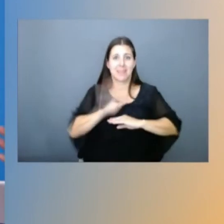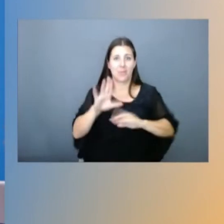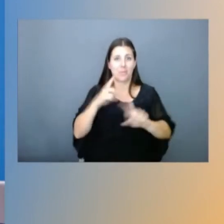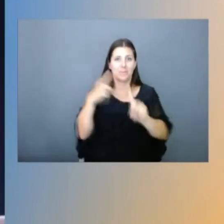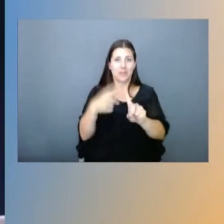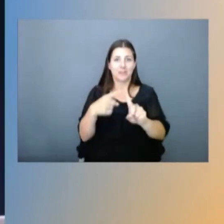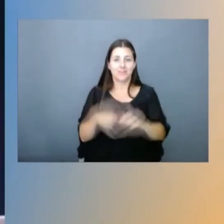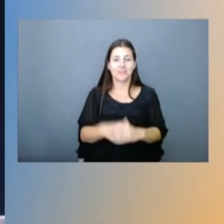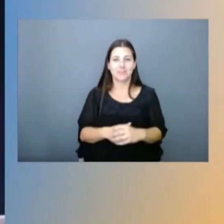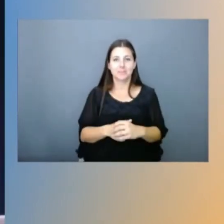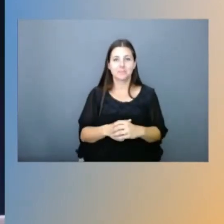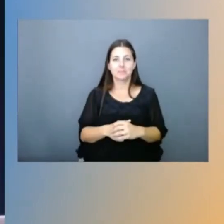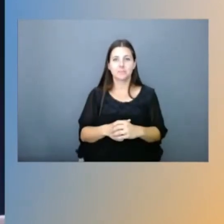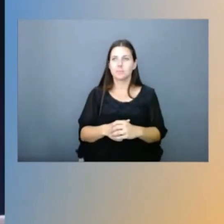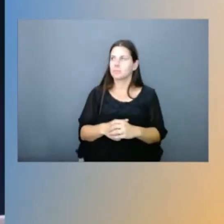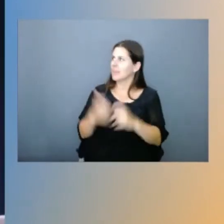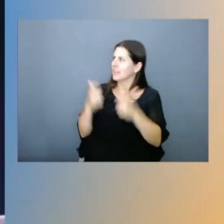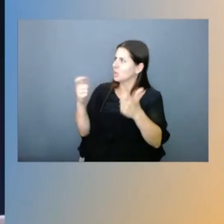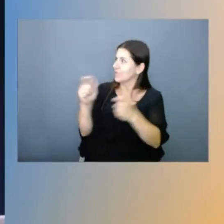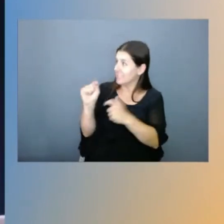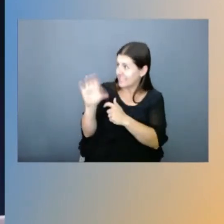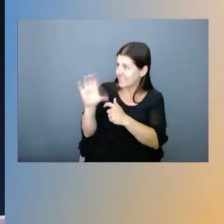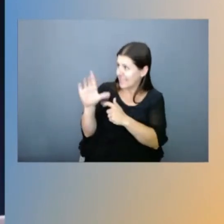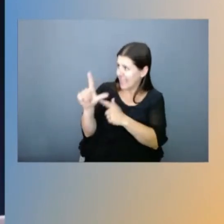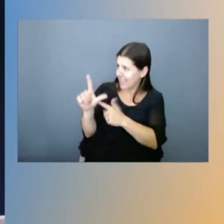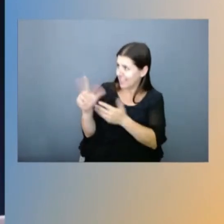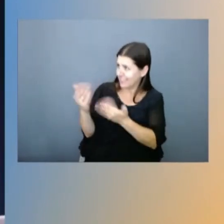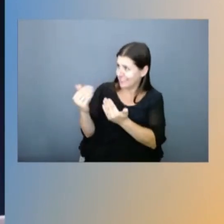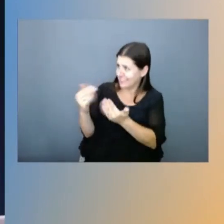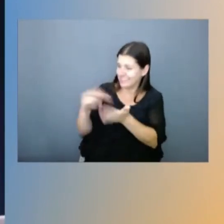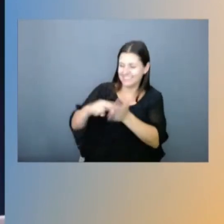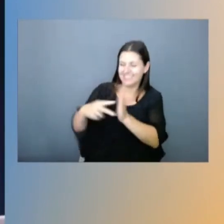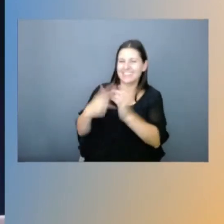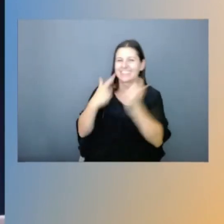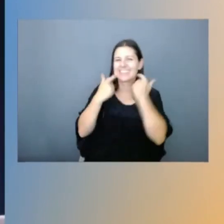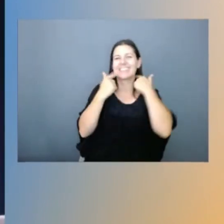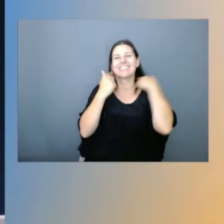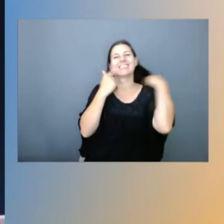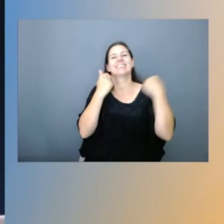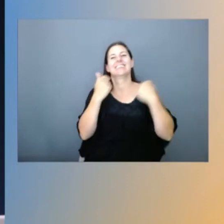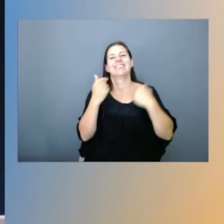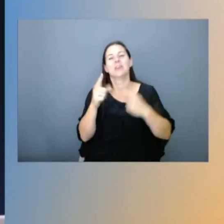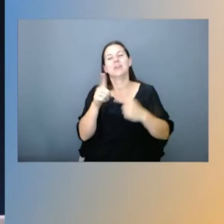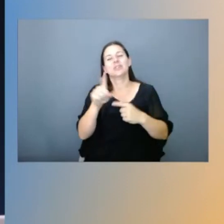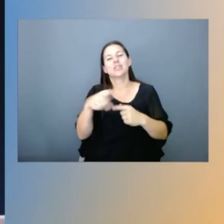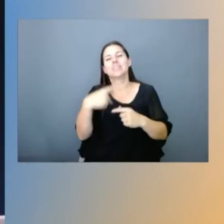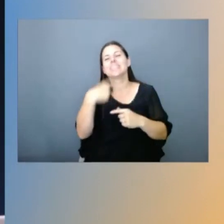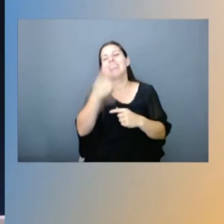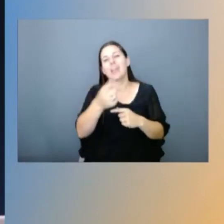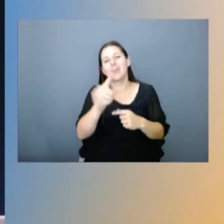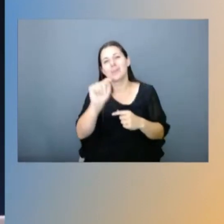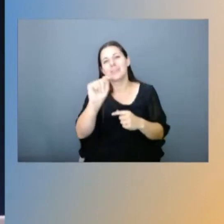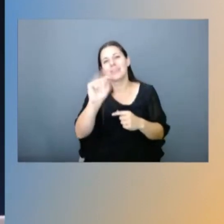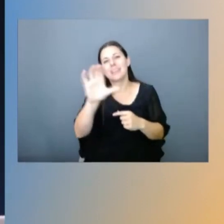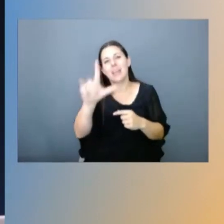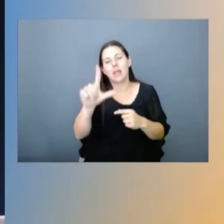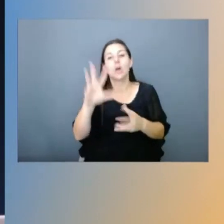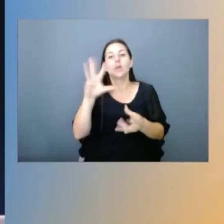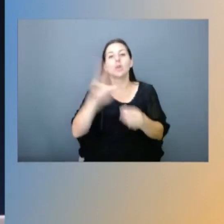We should probably say what TCO is now that, define that now, right? So for those who don't know, it's total cost of ownership. Total cost of ownership.